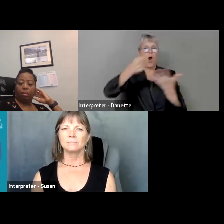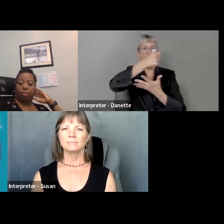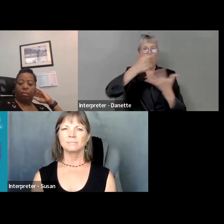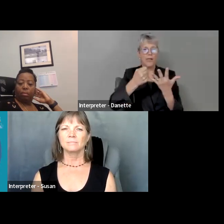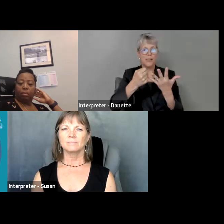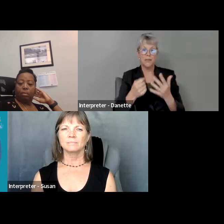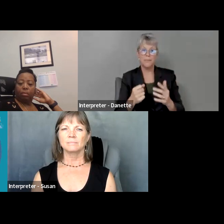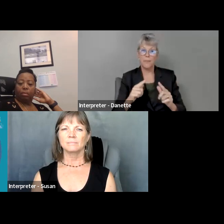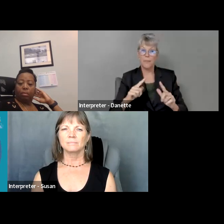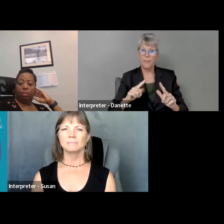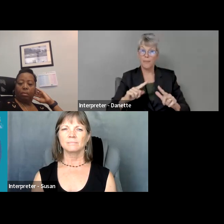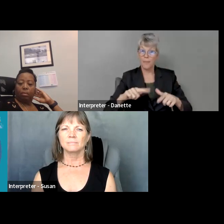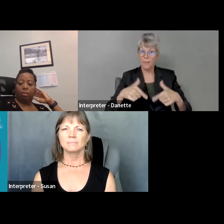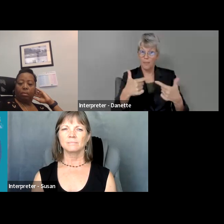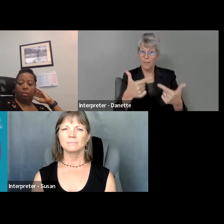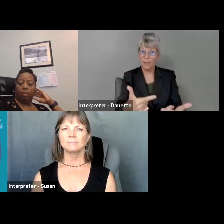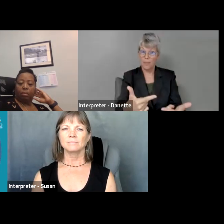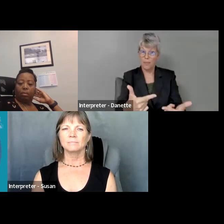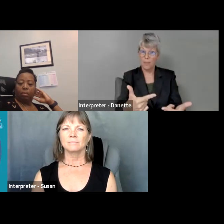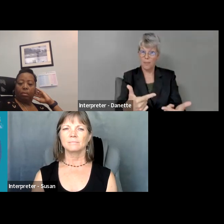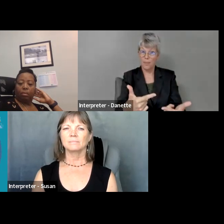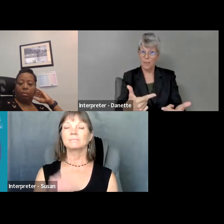Kelly Crosbie (she/her): So? These are very draft right now. Y'all very, very draft.